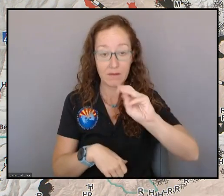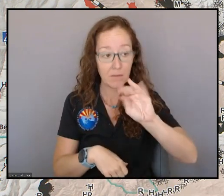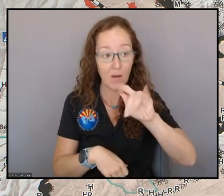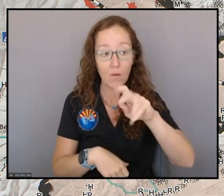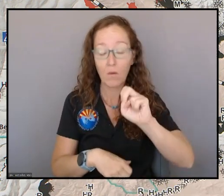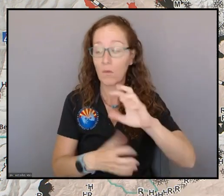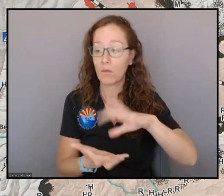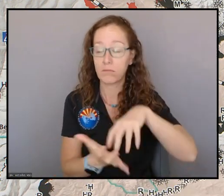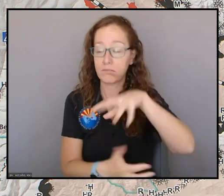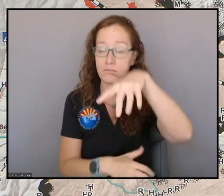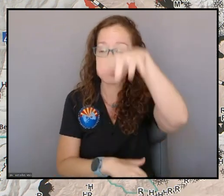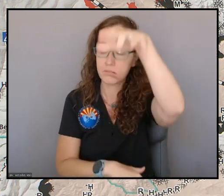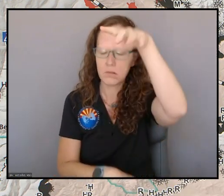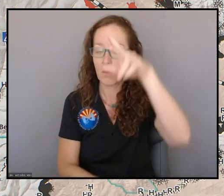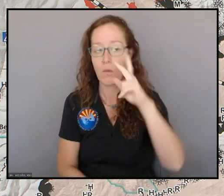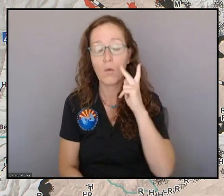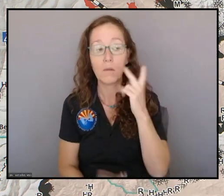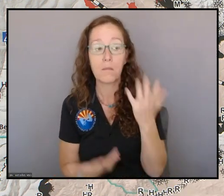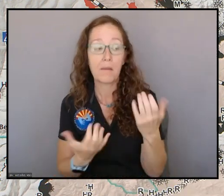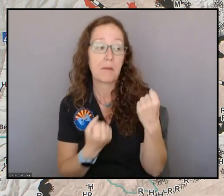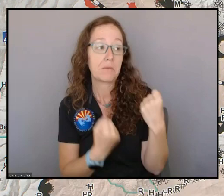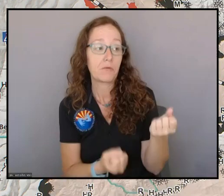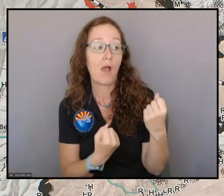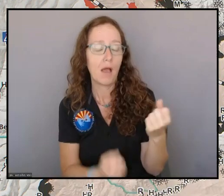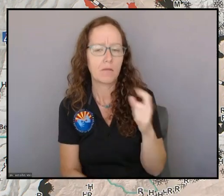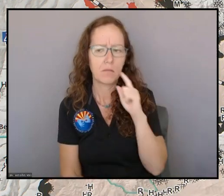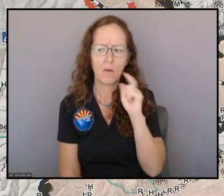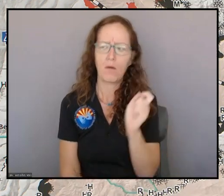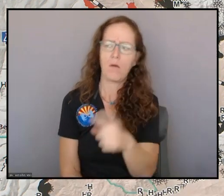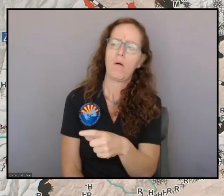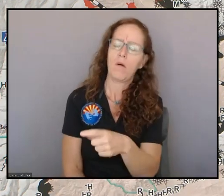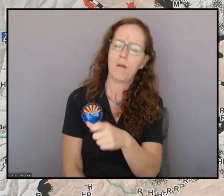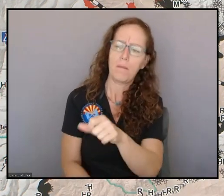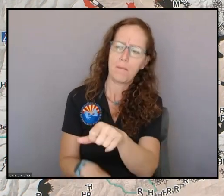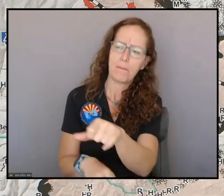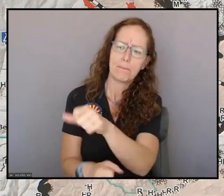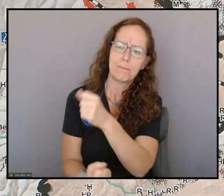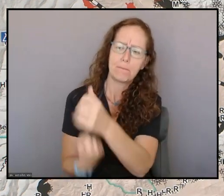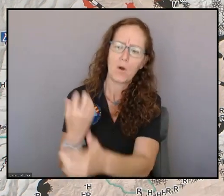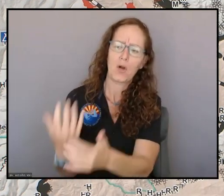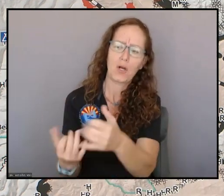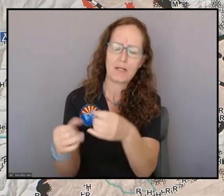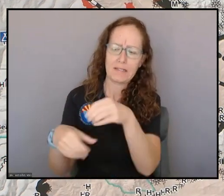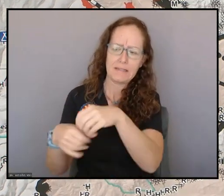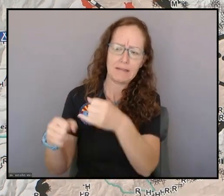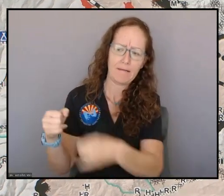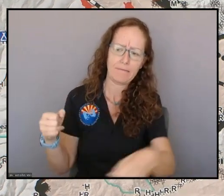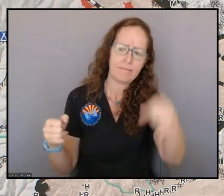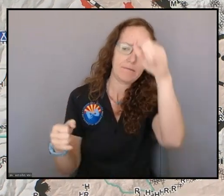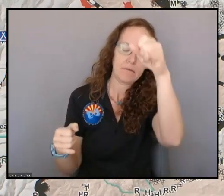see something interior of the burn. Continue to put those calls in to our information center. They will pass those along through our communications and that will